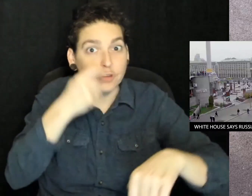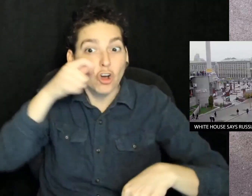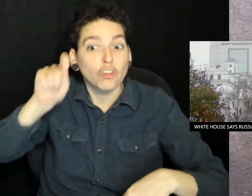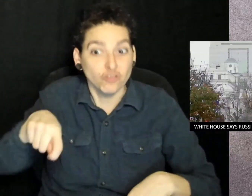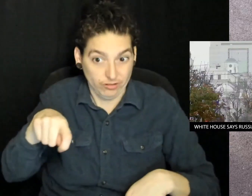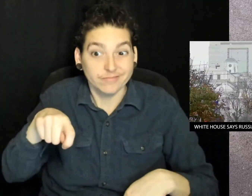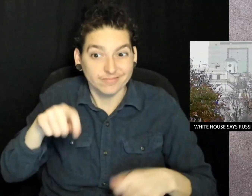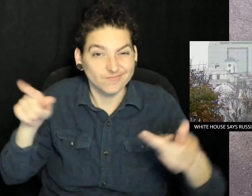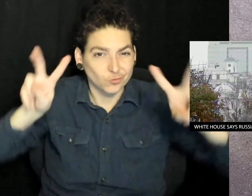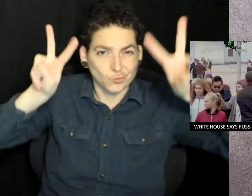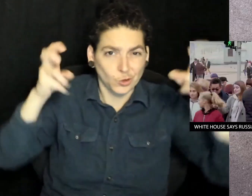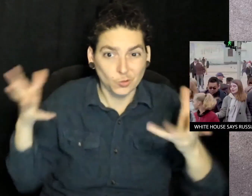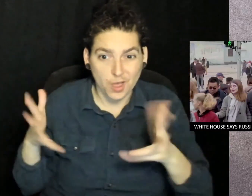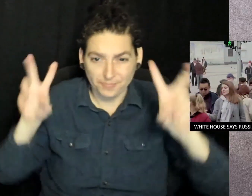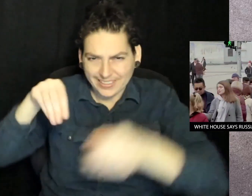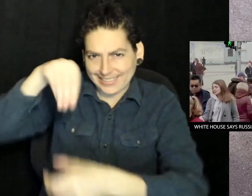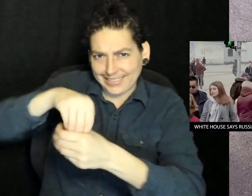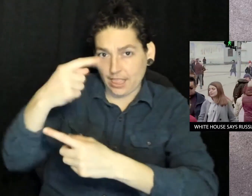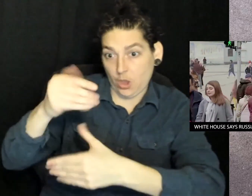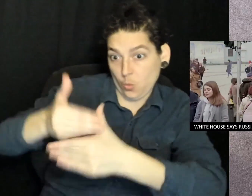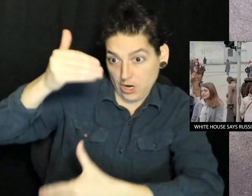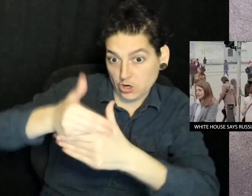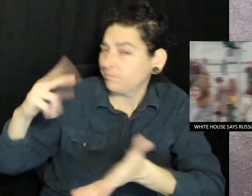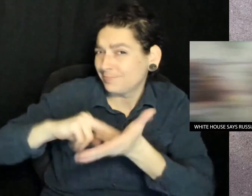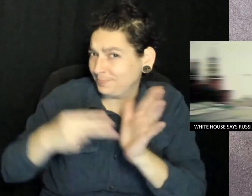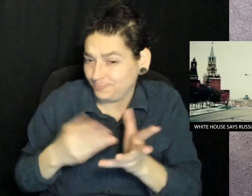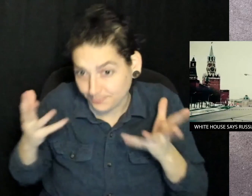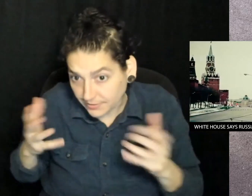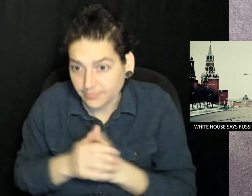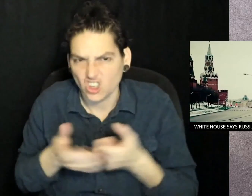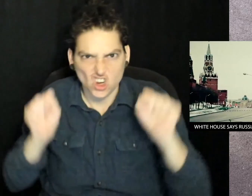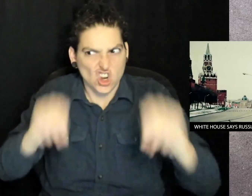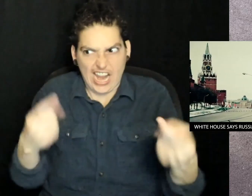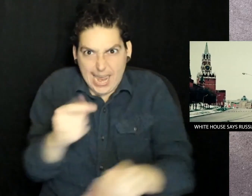the White House says the timeline for Russia further invading Ukraine is quote in the window